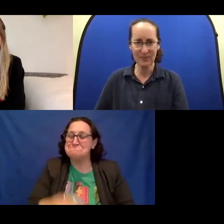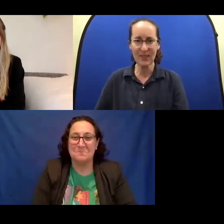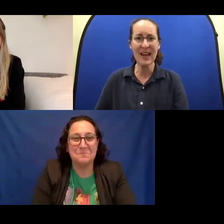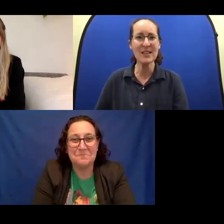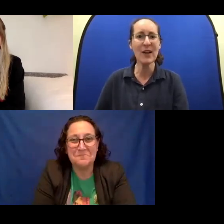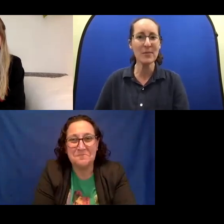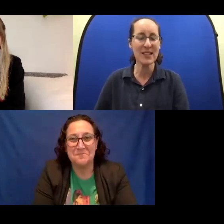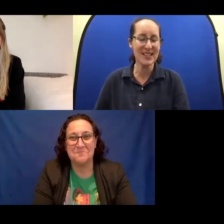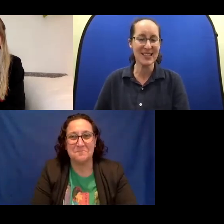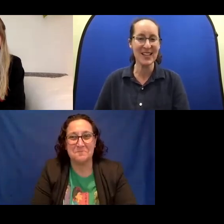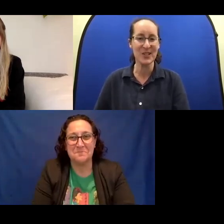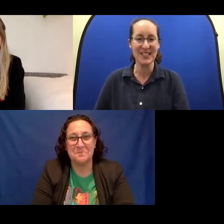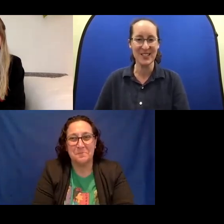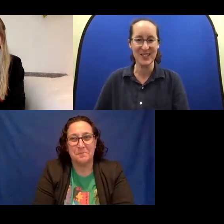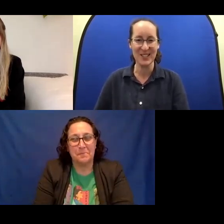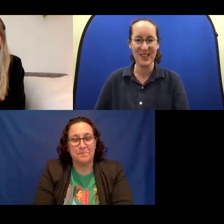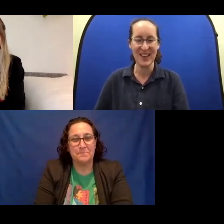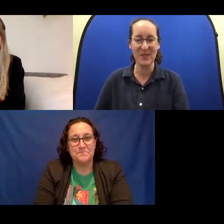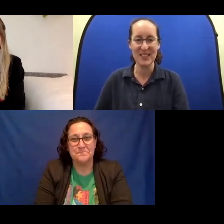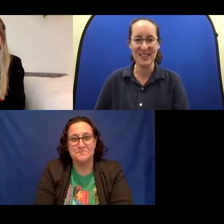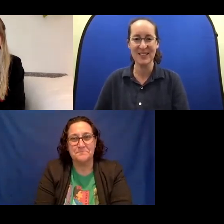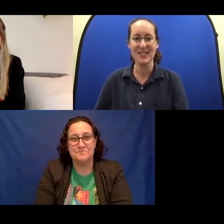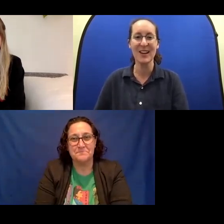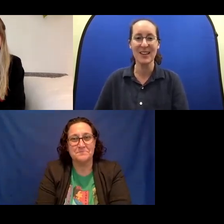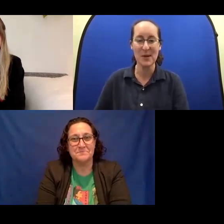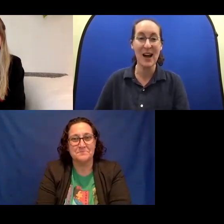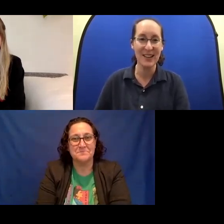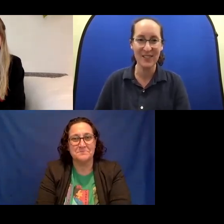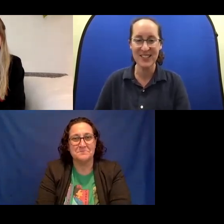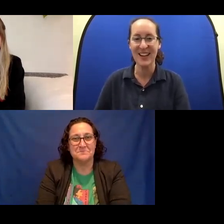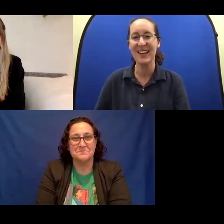I developed these interests just so that I wasn't stuck in the monotony of studying.